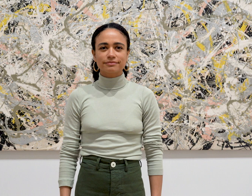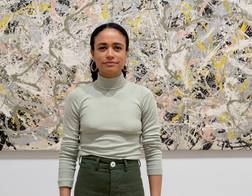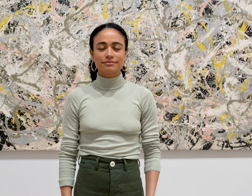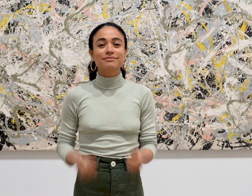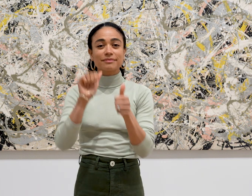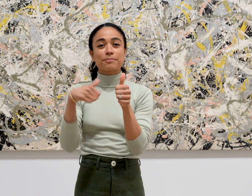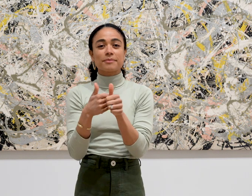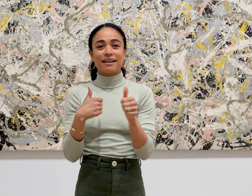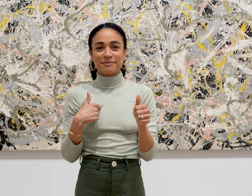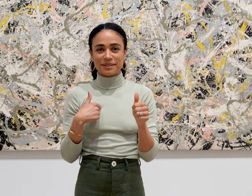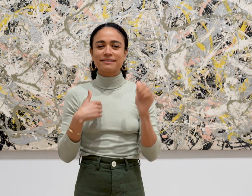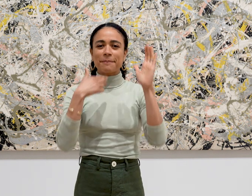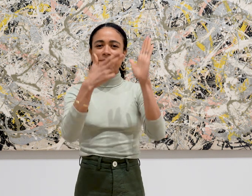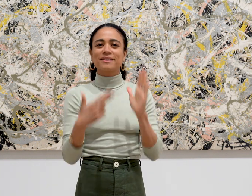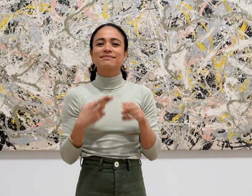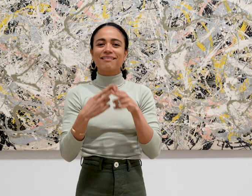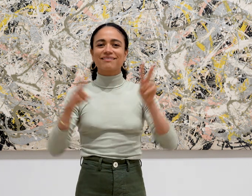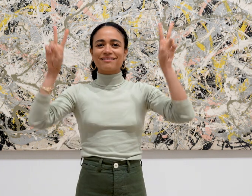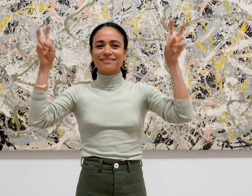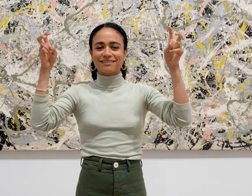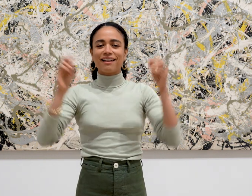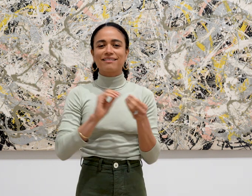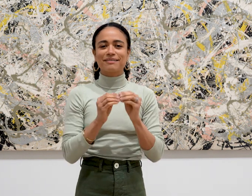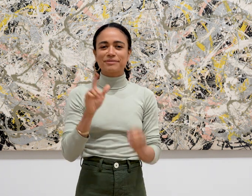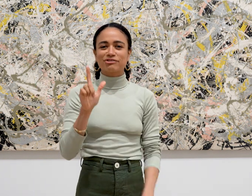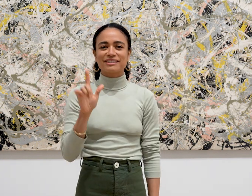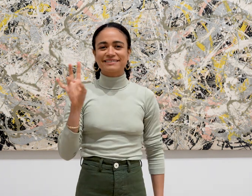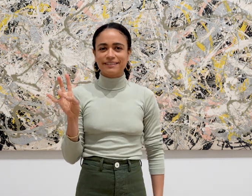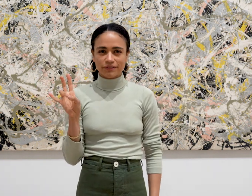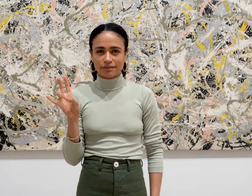Behind me is a painting titled "Number 27, 1950,"